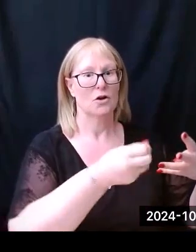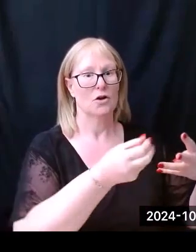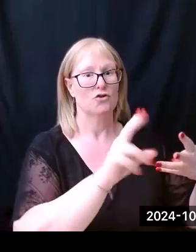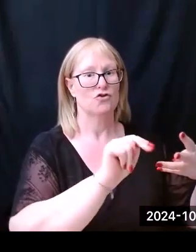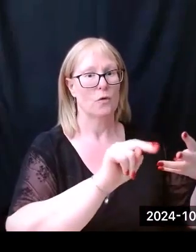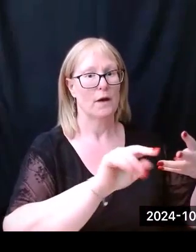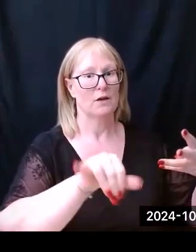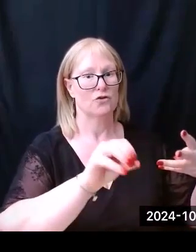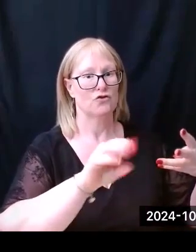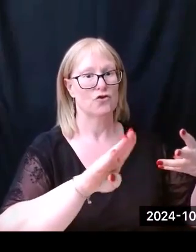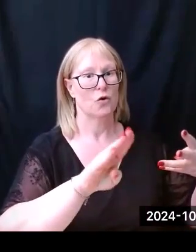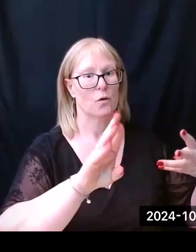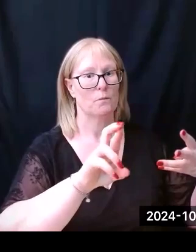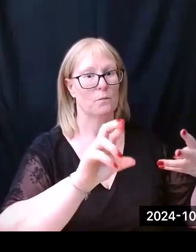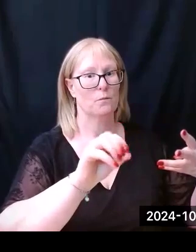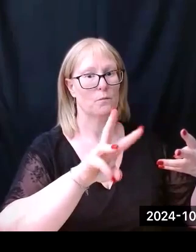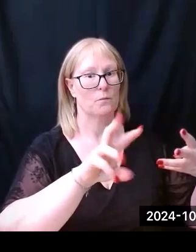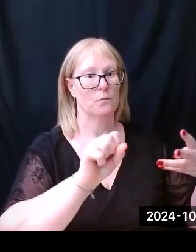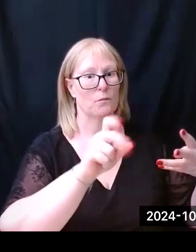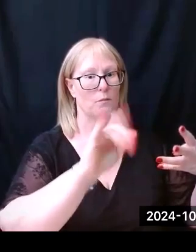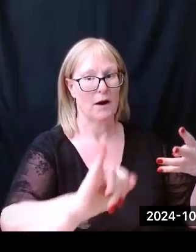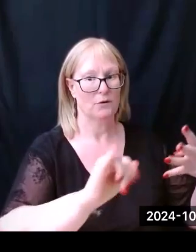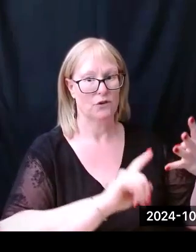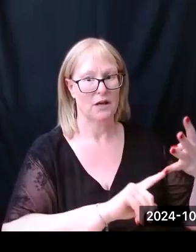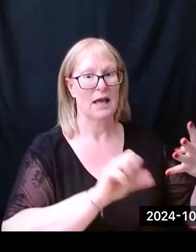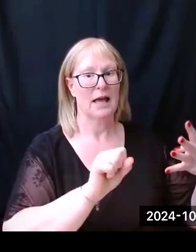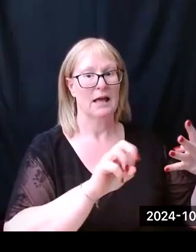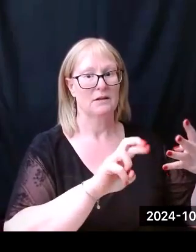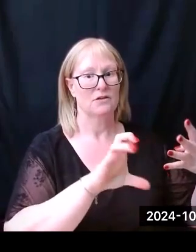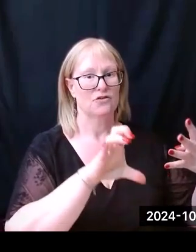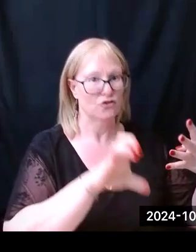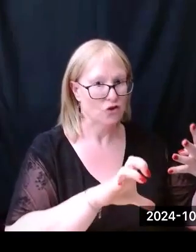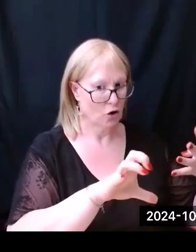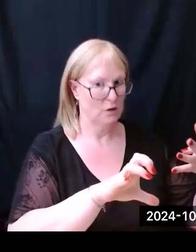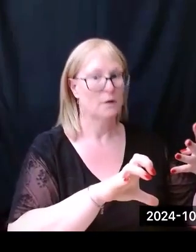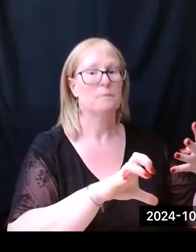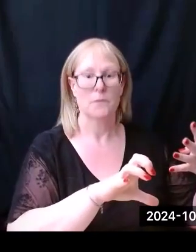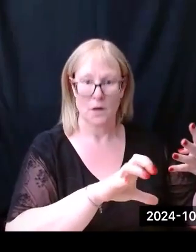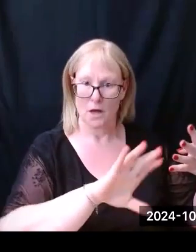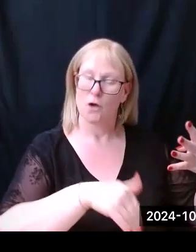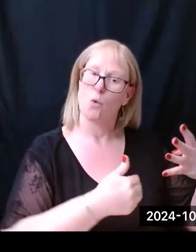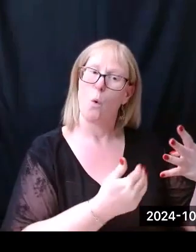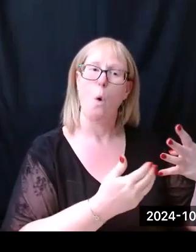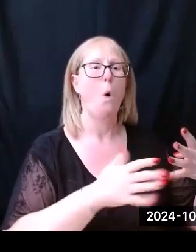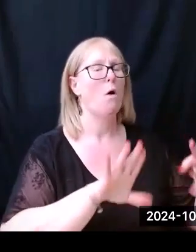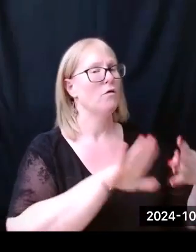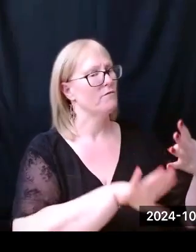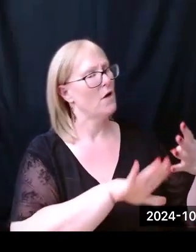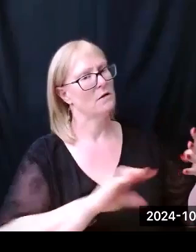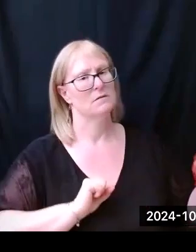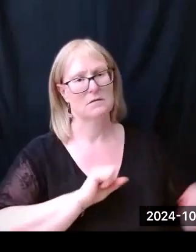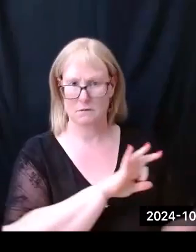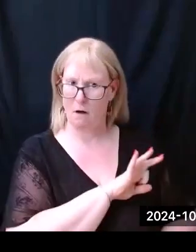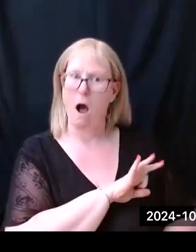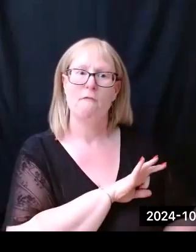And I'm thanking CERC under the leadership of Ingrid Kennedy and all the CERC staff who are making this event possible.